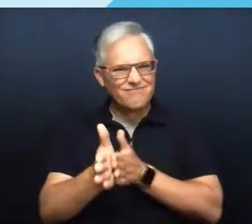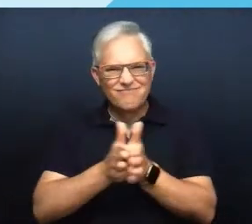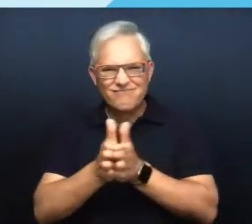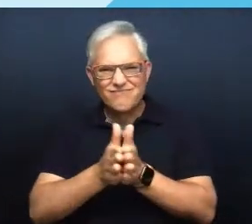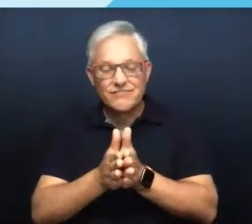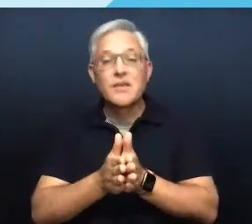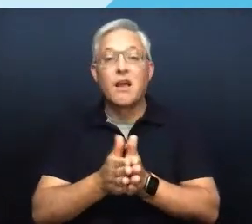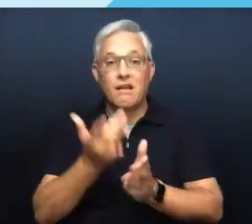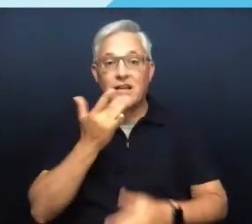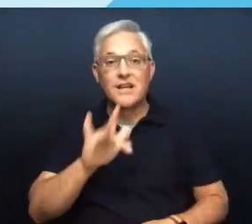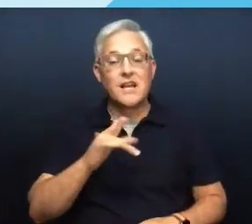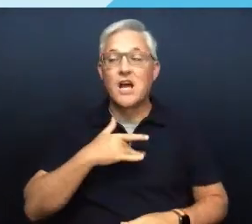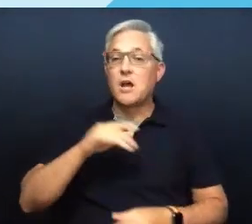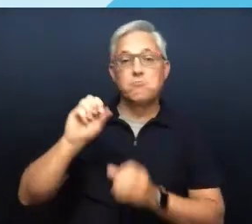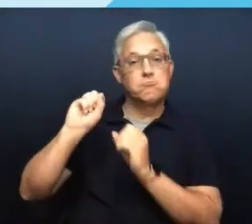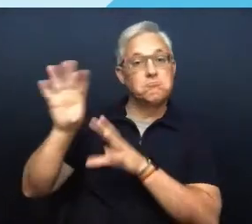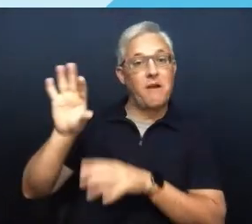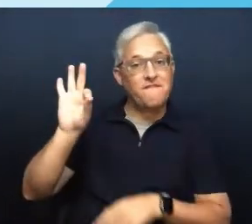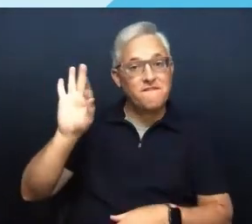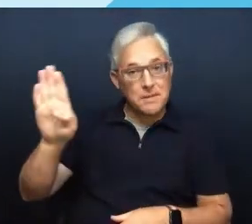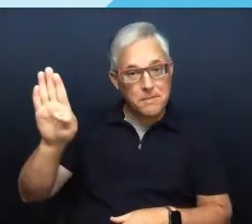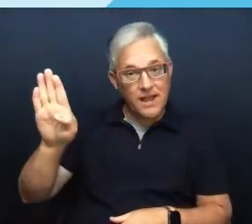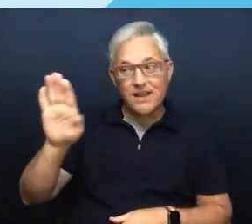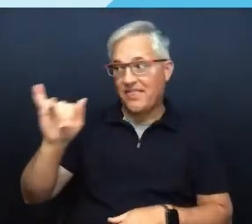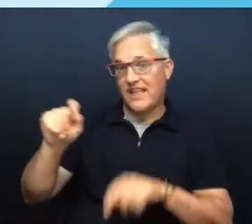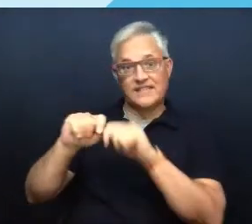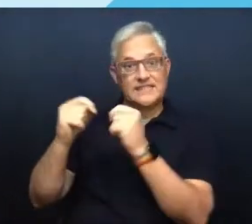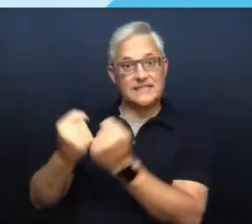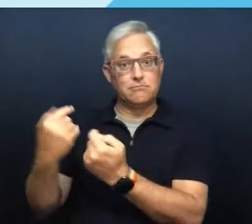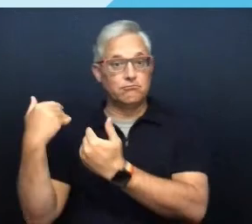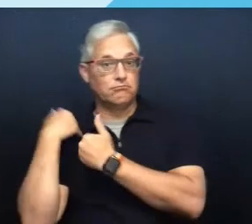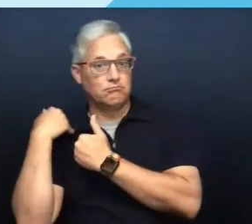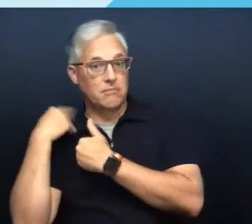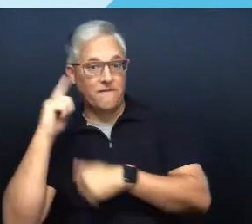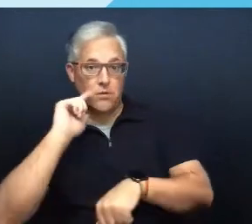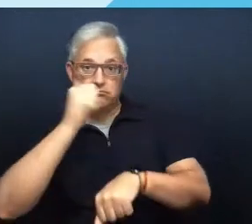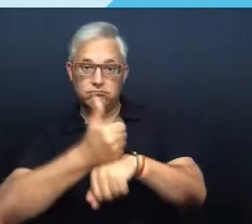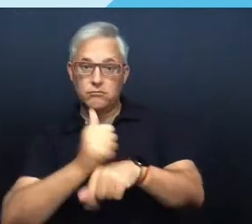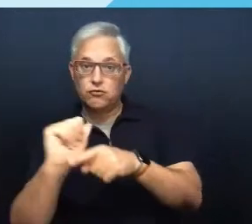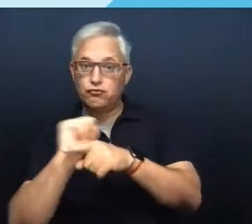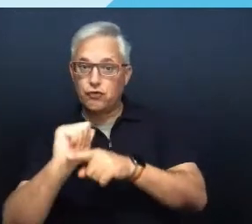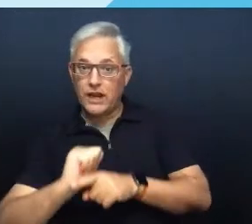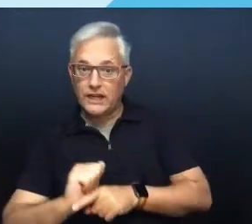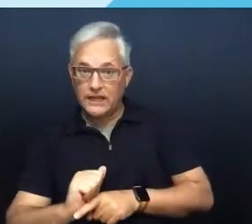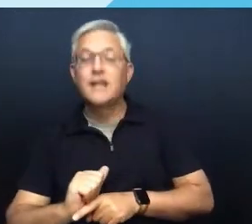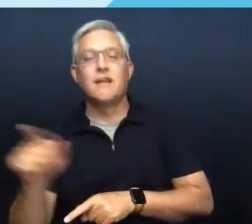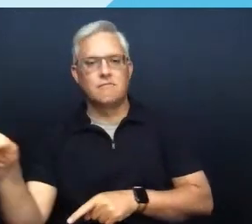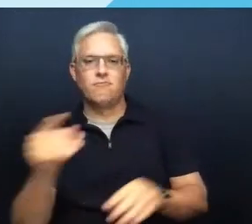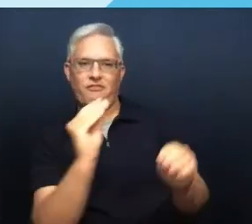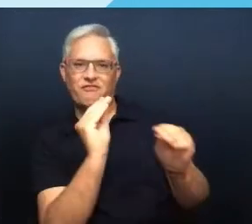responsible for this training catalog provided a fix to a better user experience.